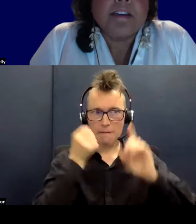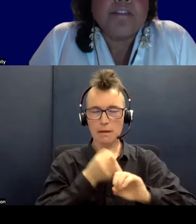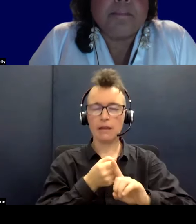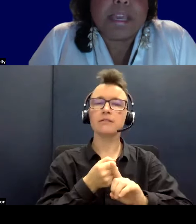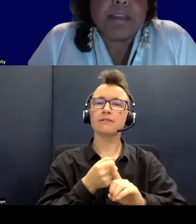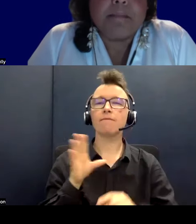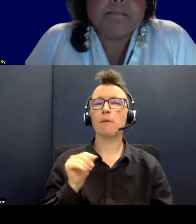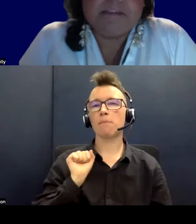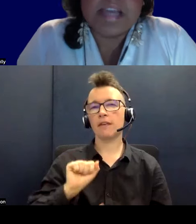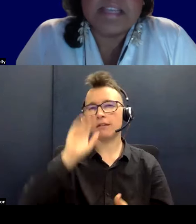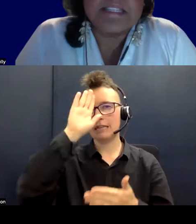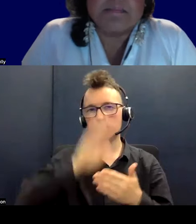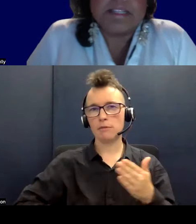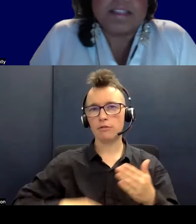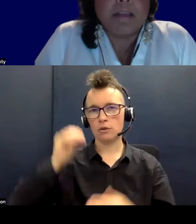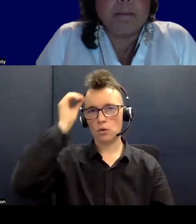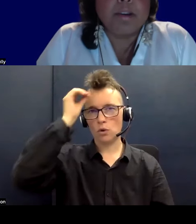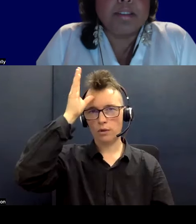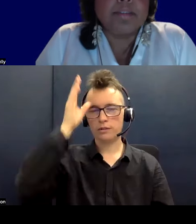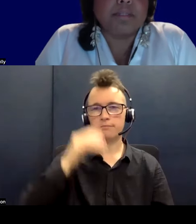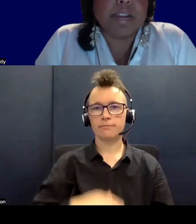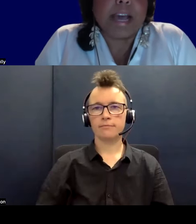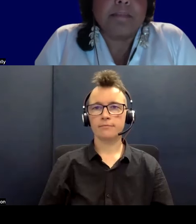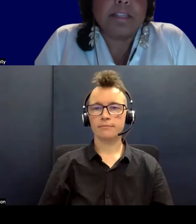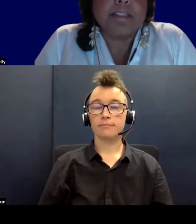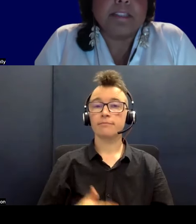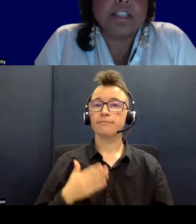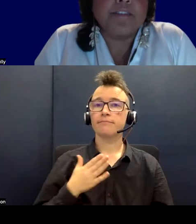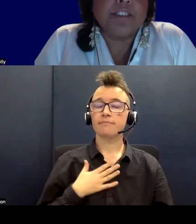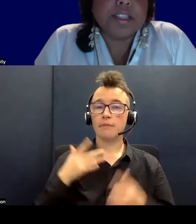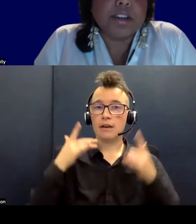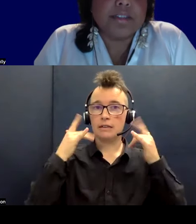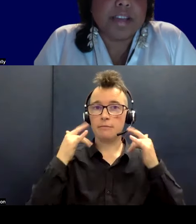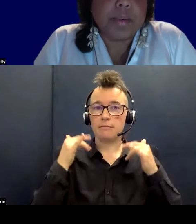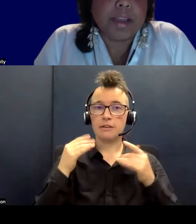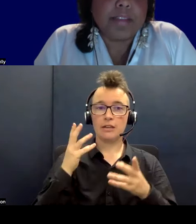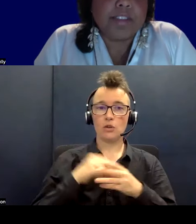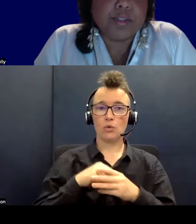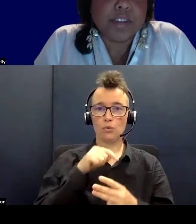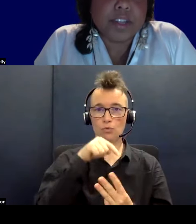For me, my assessments are composed of three elements. So first i evaluate visual function,